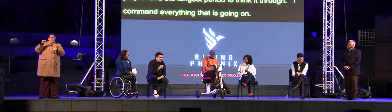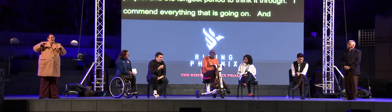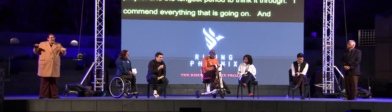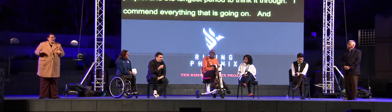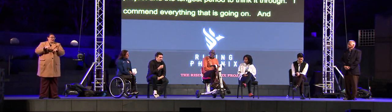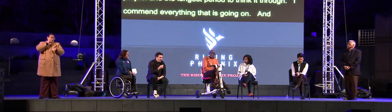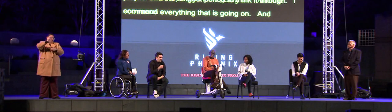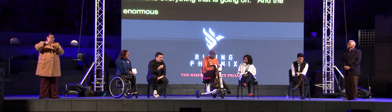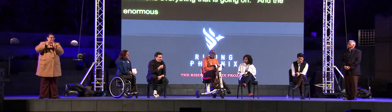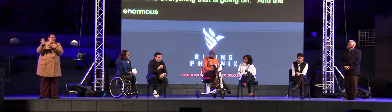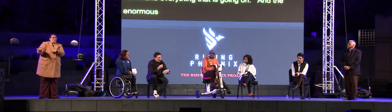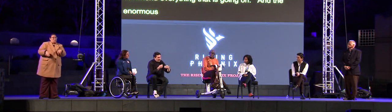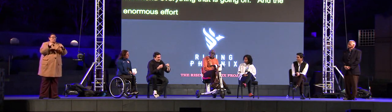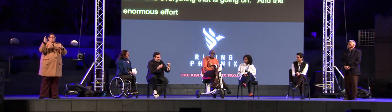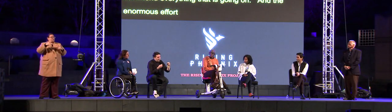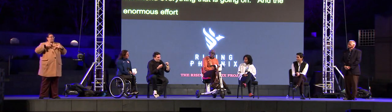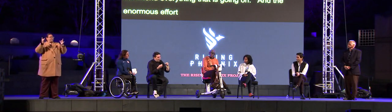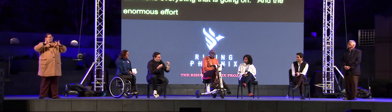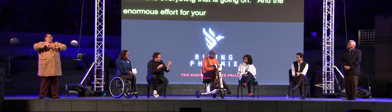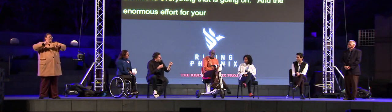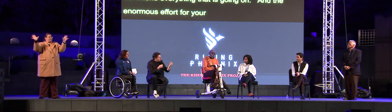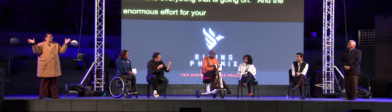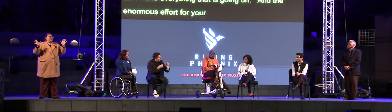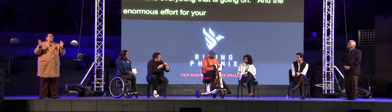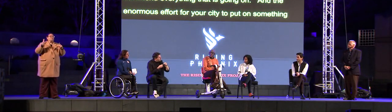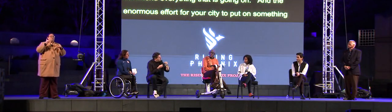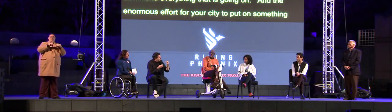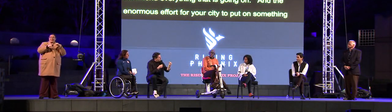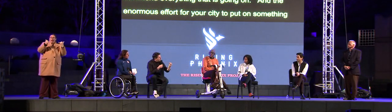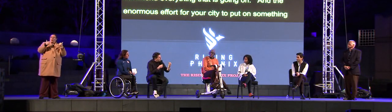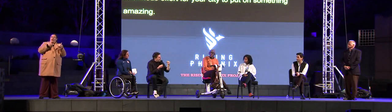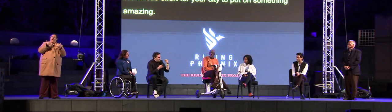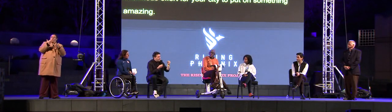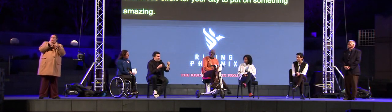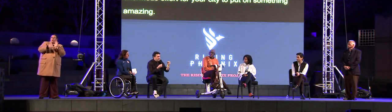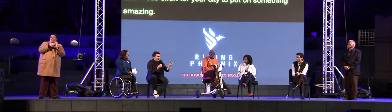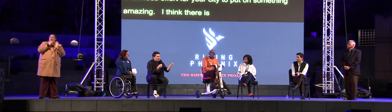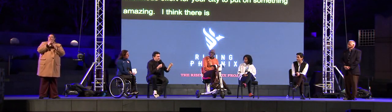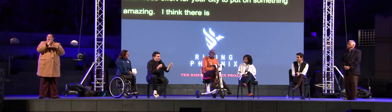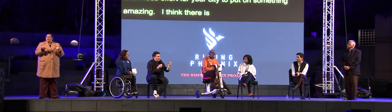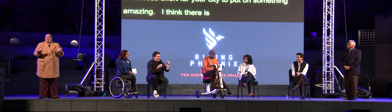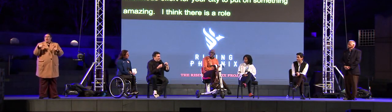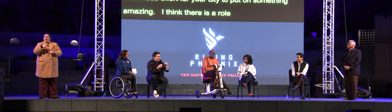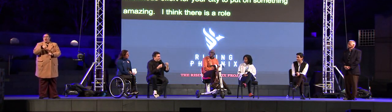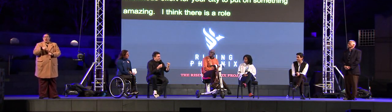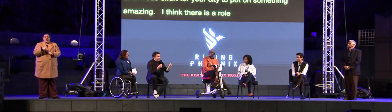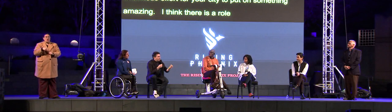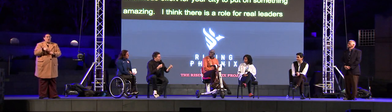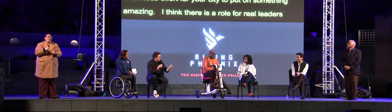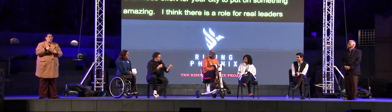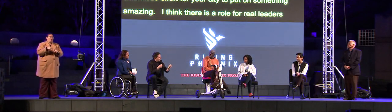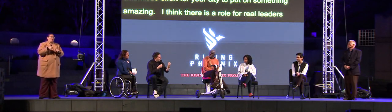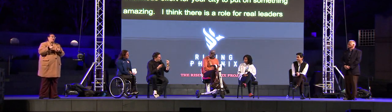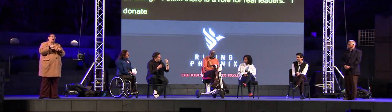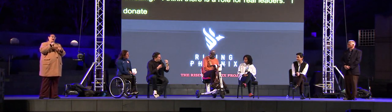to put on something amazing. But I think there's a role for real leaders now. That's the key thing. I don't think Paris have had the same opportunity,